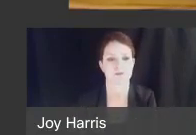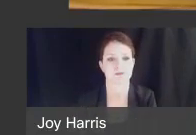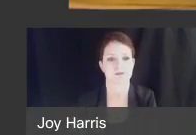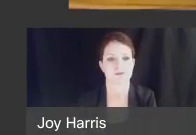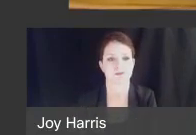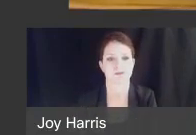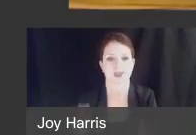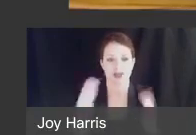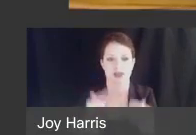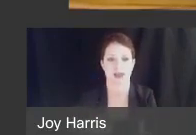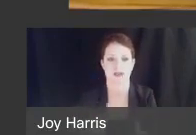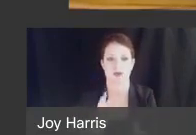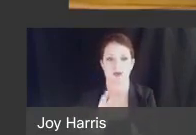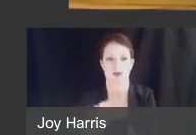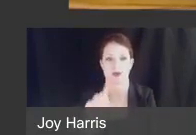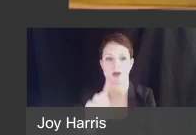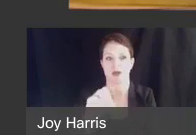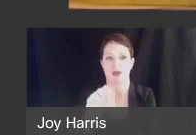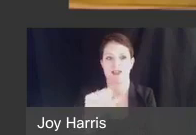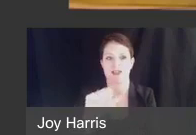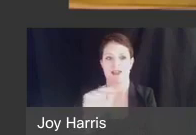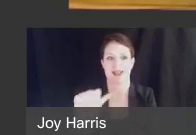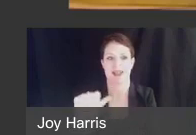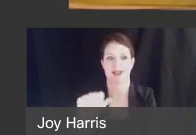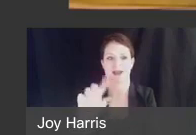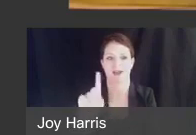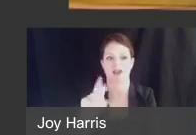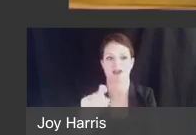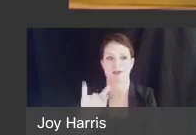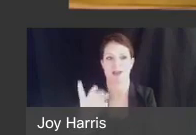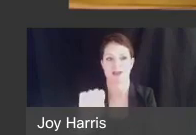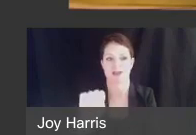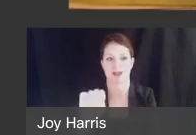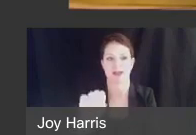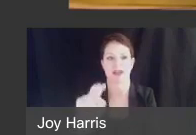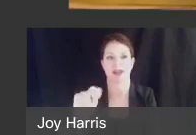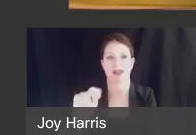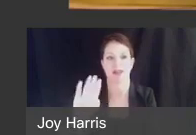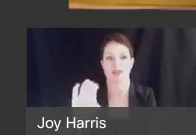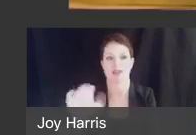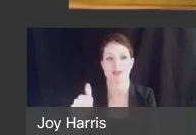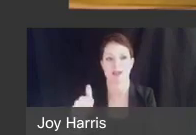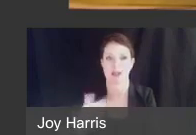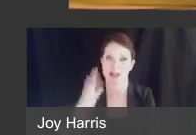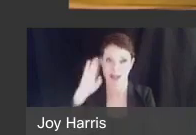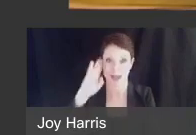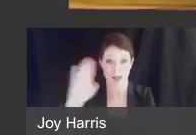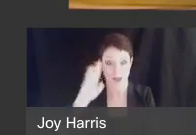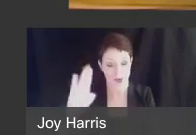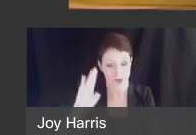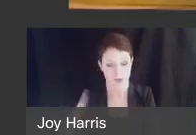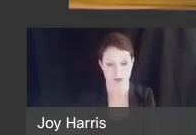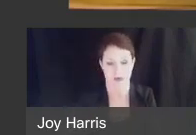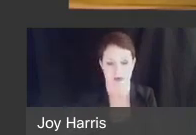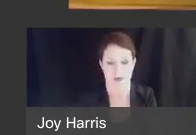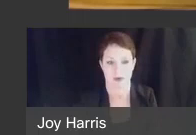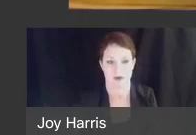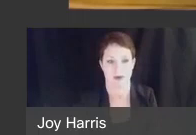[Staff] Next we'll go to Deanna Durante from NBC 10. [Reporter] Hello. I know that you've answered a lot of